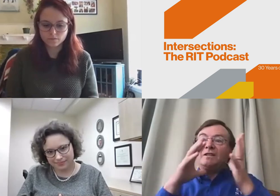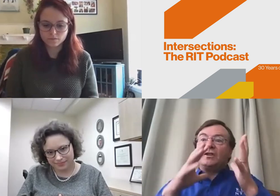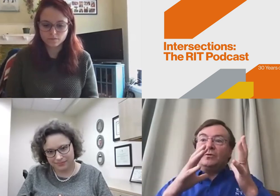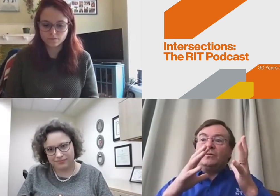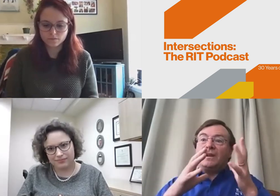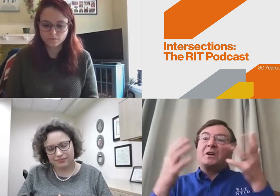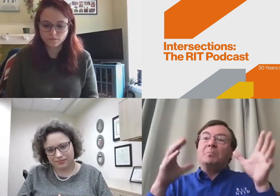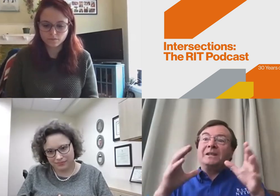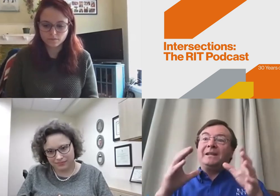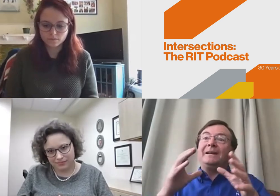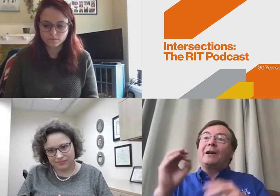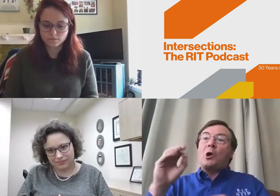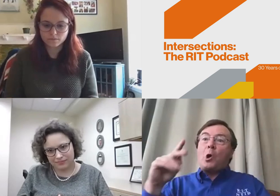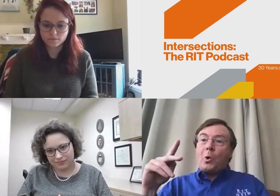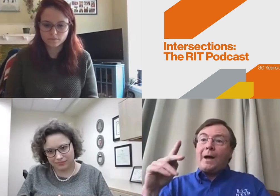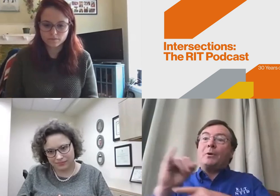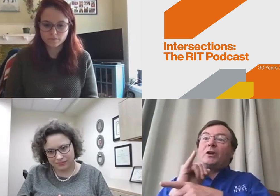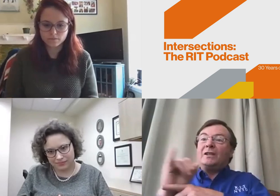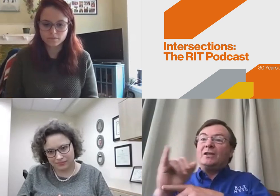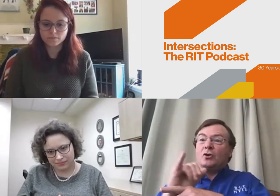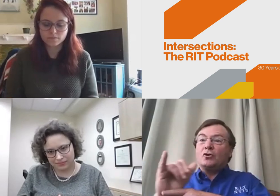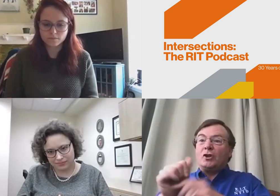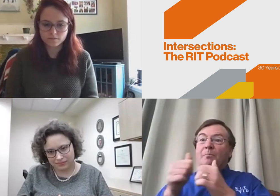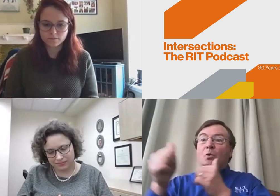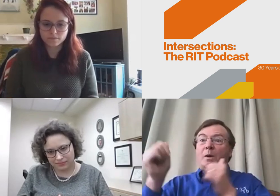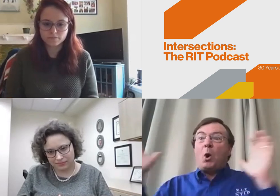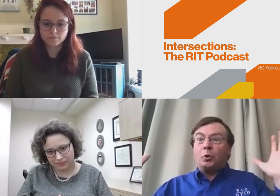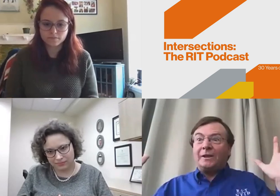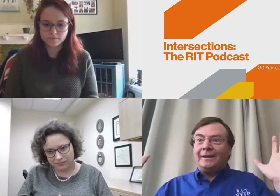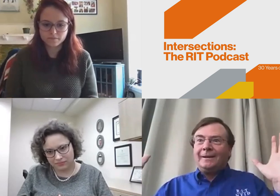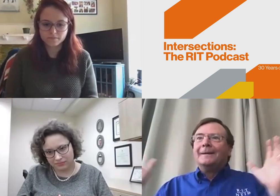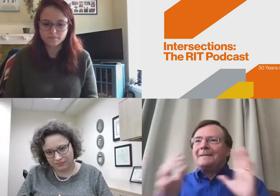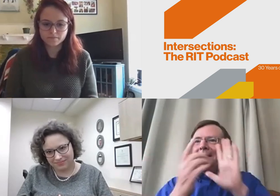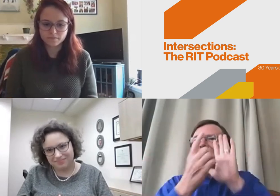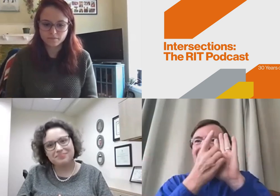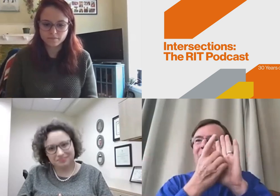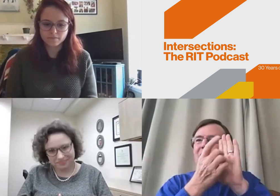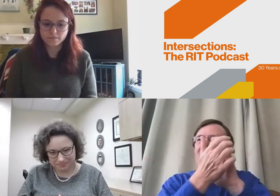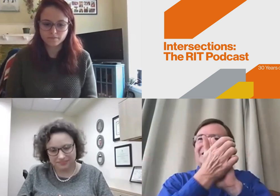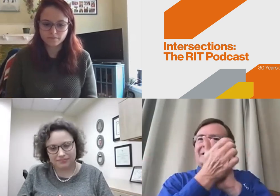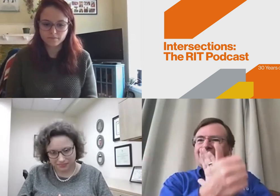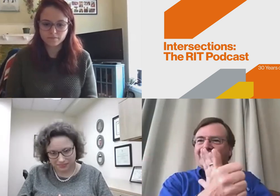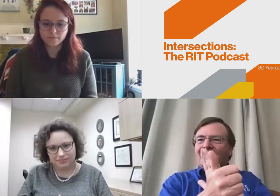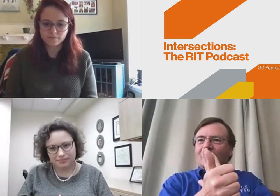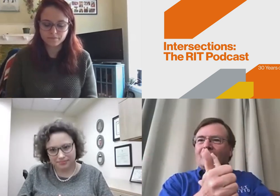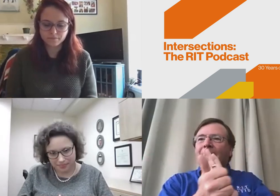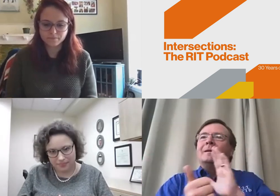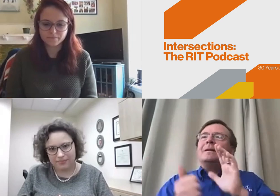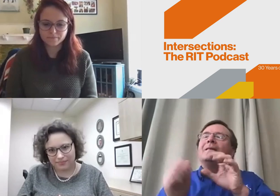students have completed a co-op or internship remotely, they demonstrated the skill.